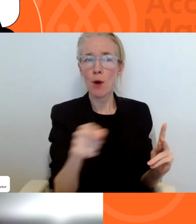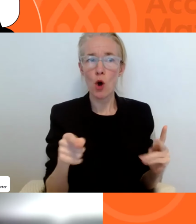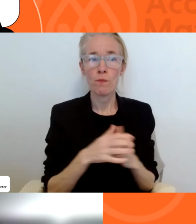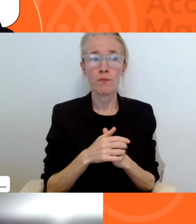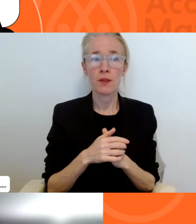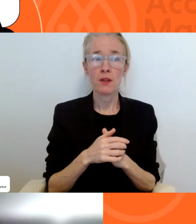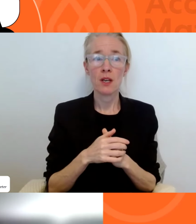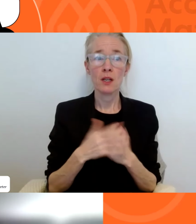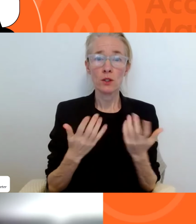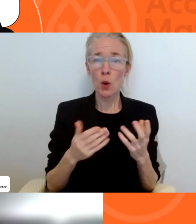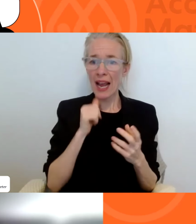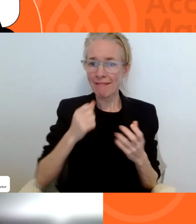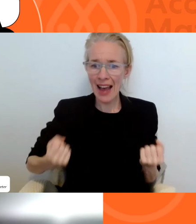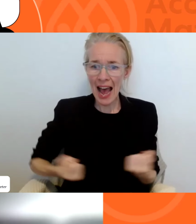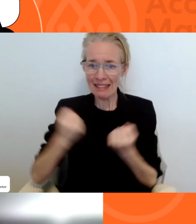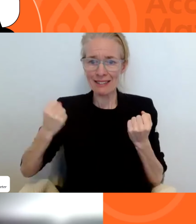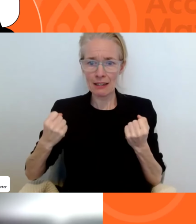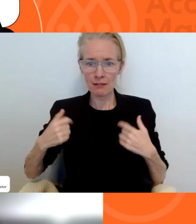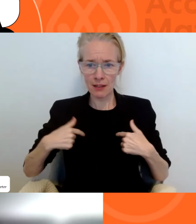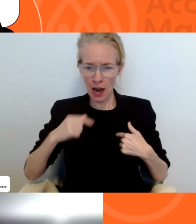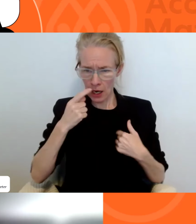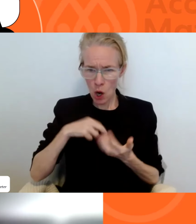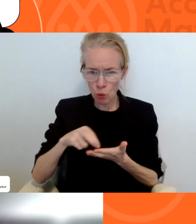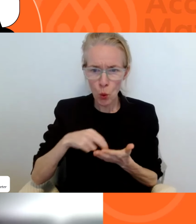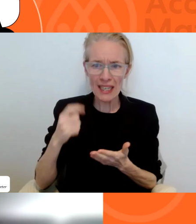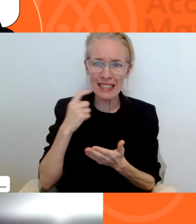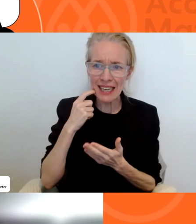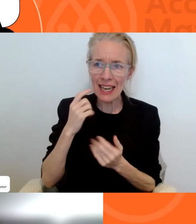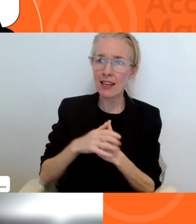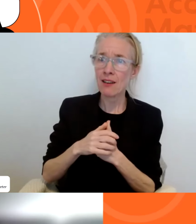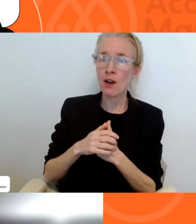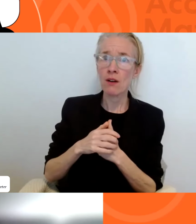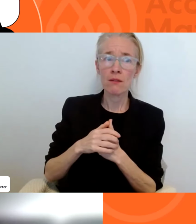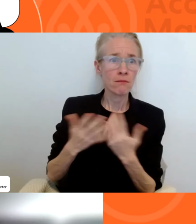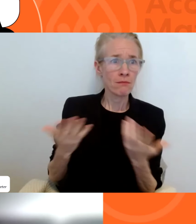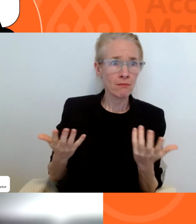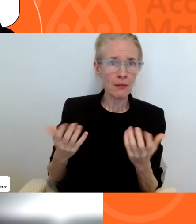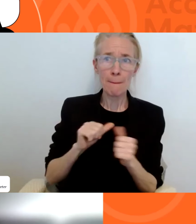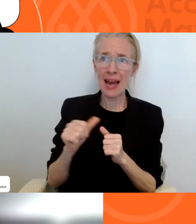and families who have disabilities or mobility impairments. Alright,